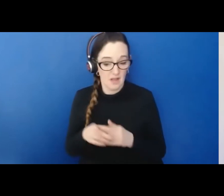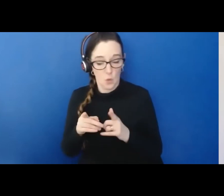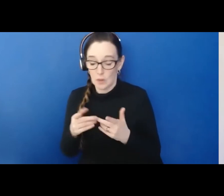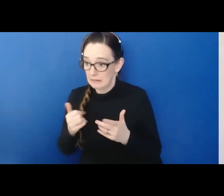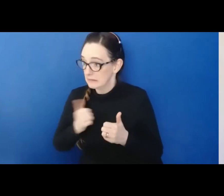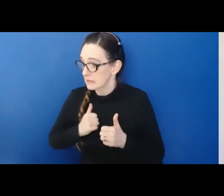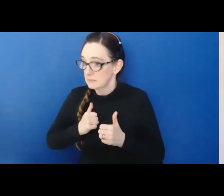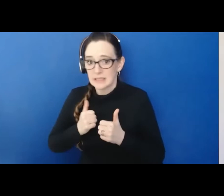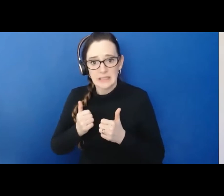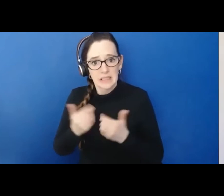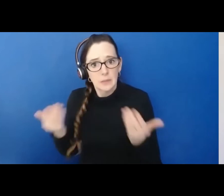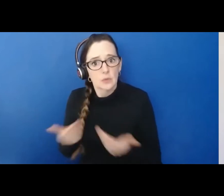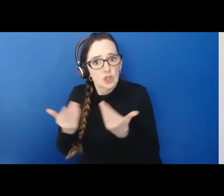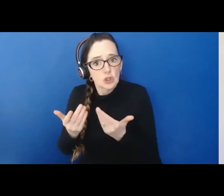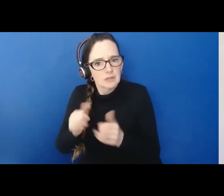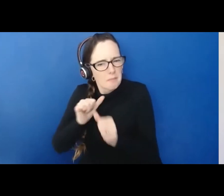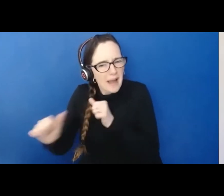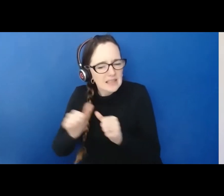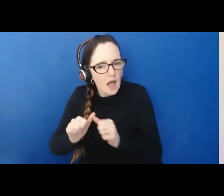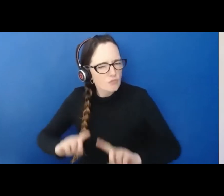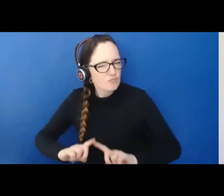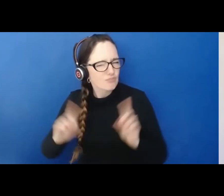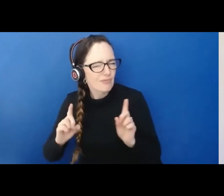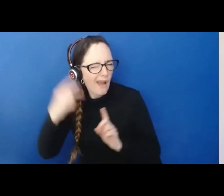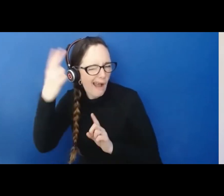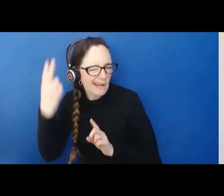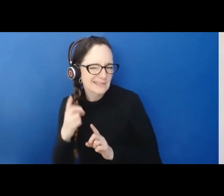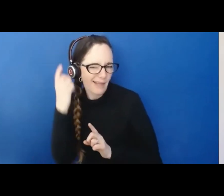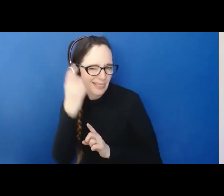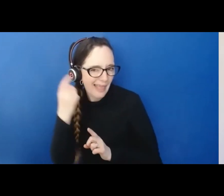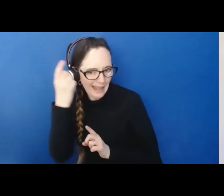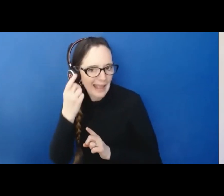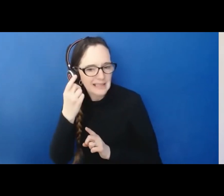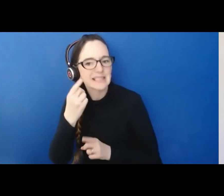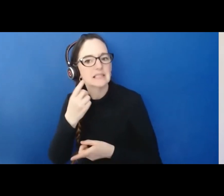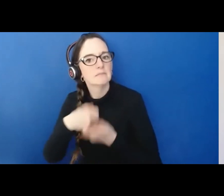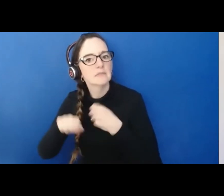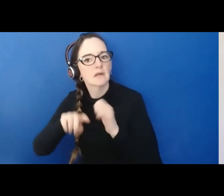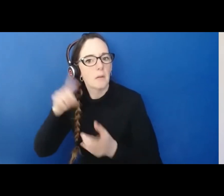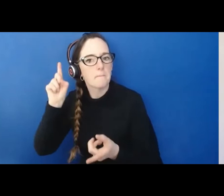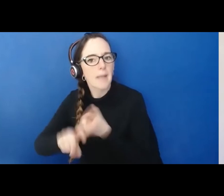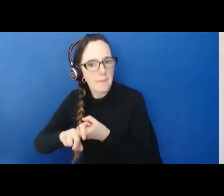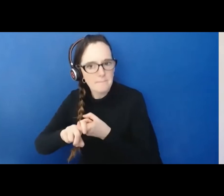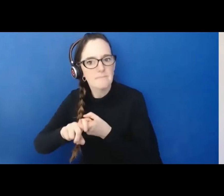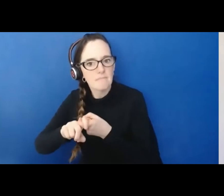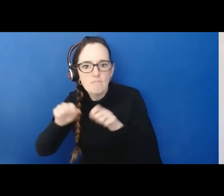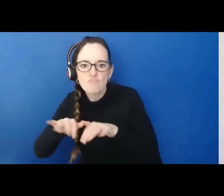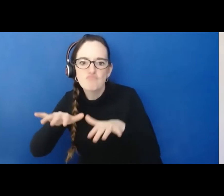artist its and thinkers, Which will cement Berlin's position in the contemporary art world and in turn, the silent stake